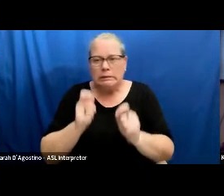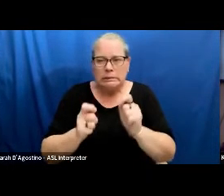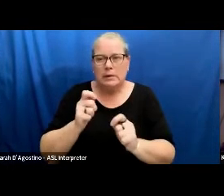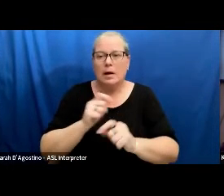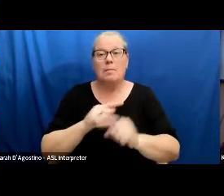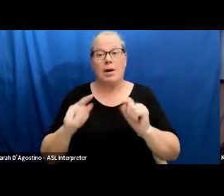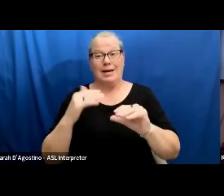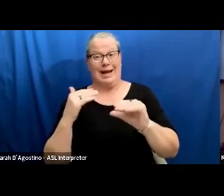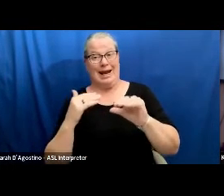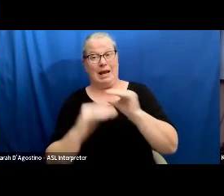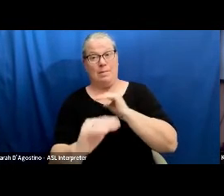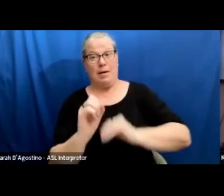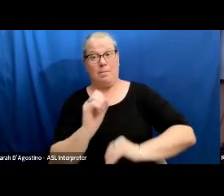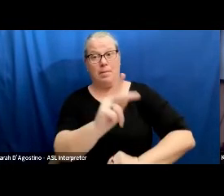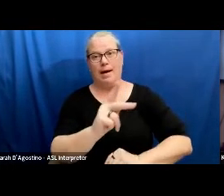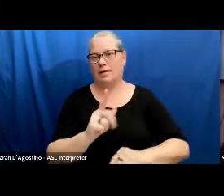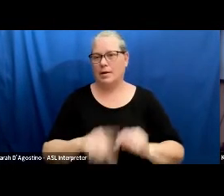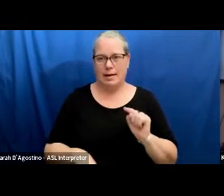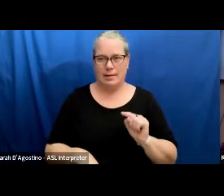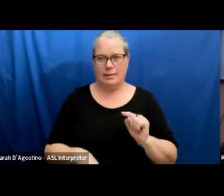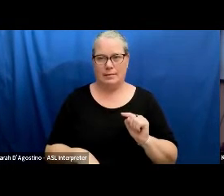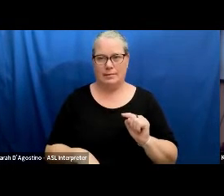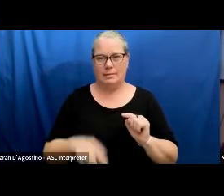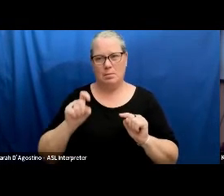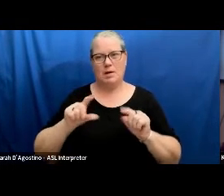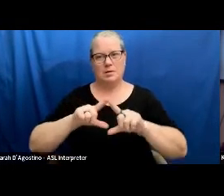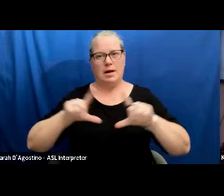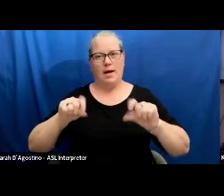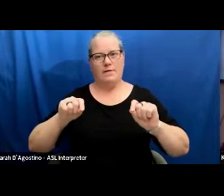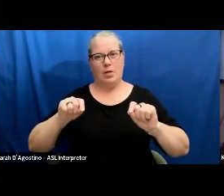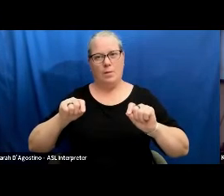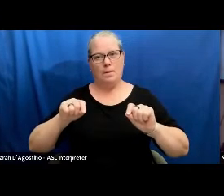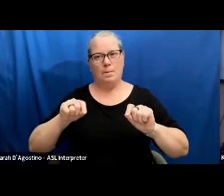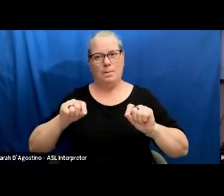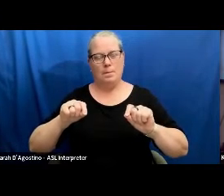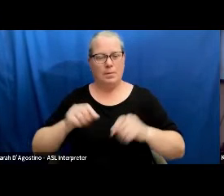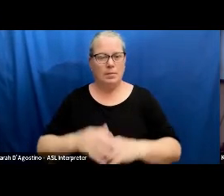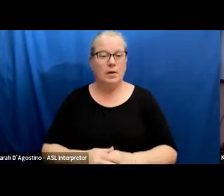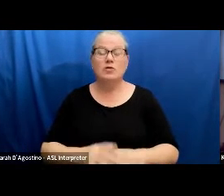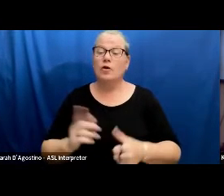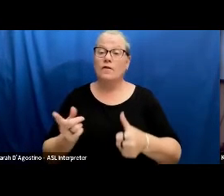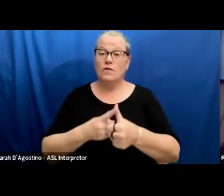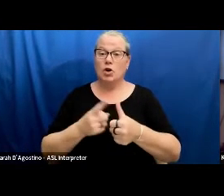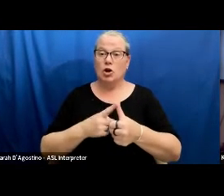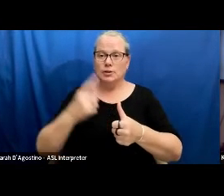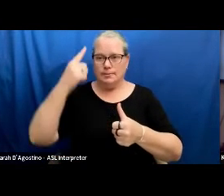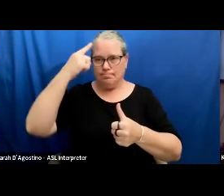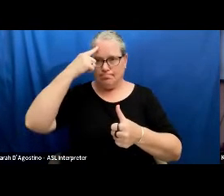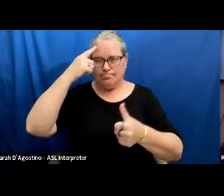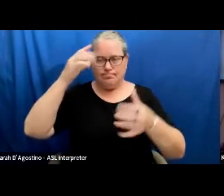to ask is how do i want to vote do i want to be in person or do i want to be absentee um and